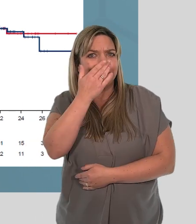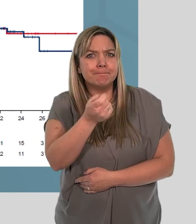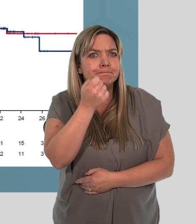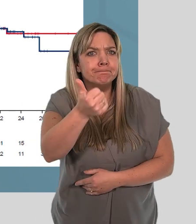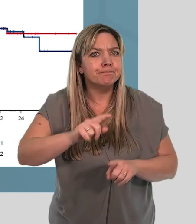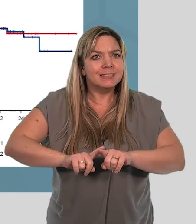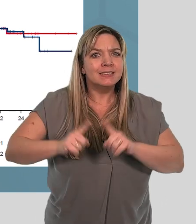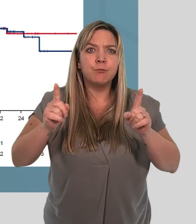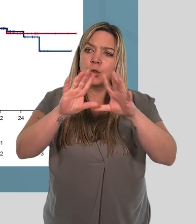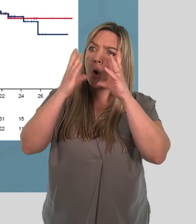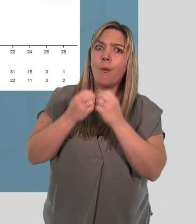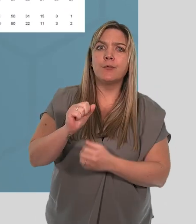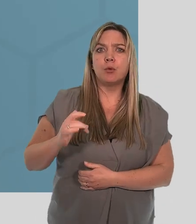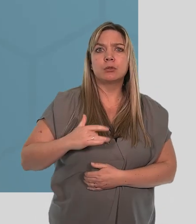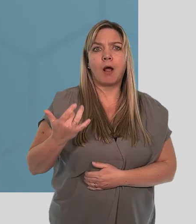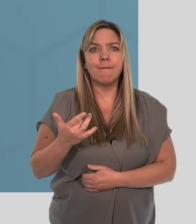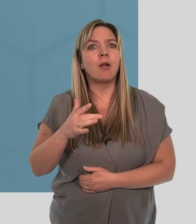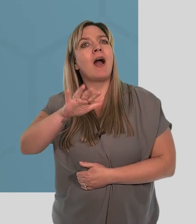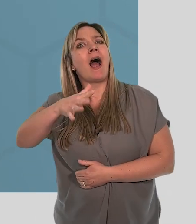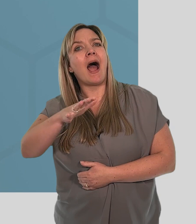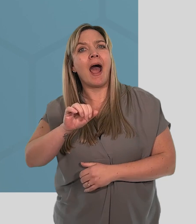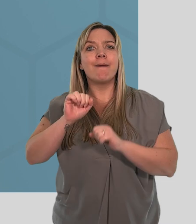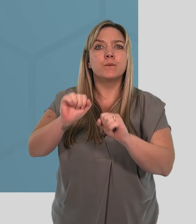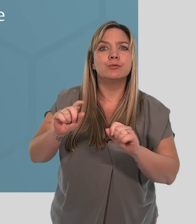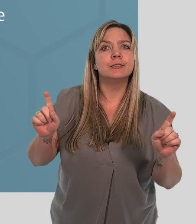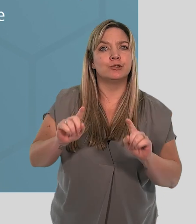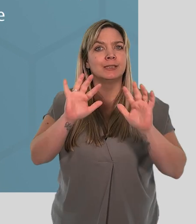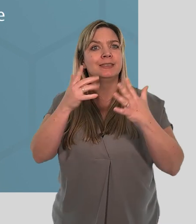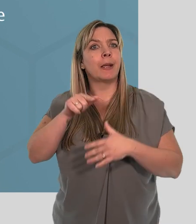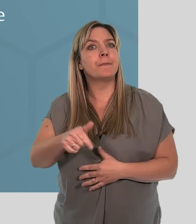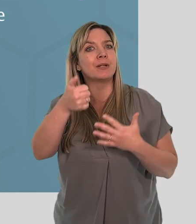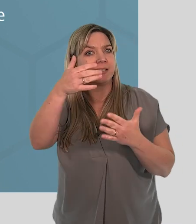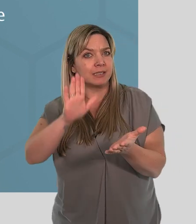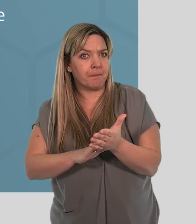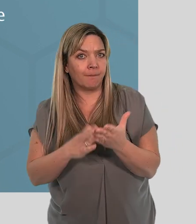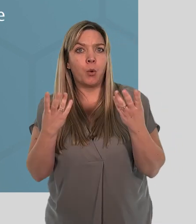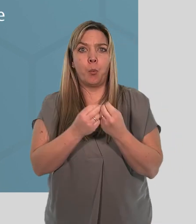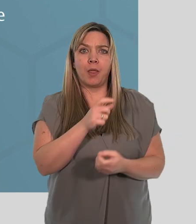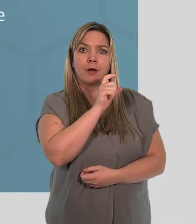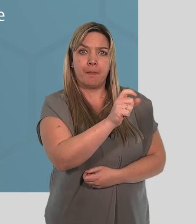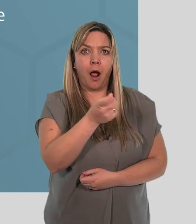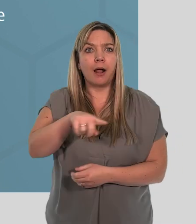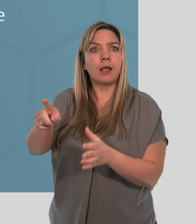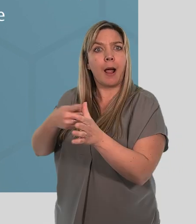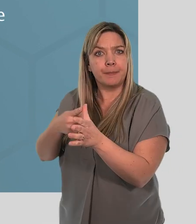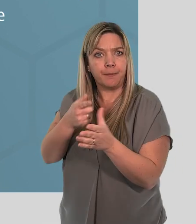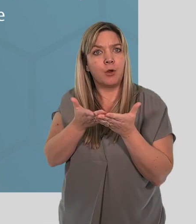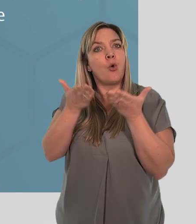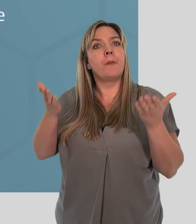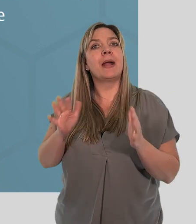The median progression free survival was 10.6 months with cabozantinib and atezolizumab, as compared to 10.8 months with cabozantinib alone.